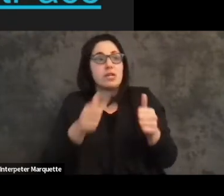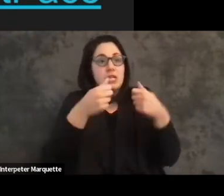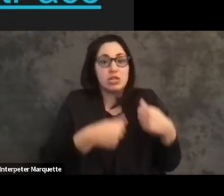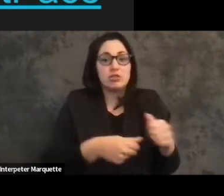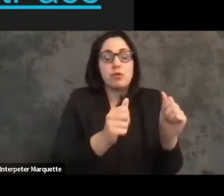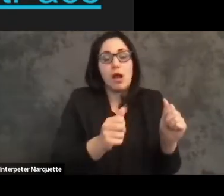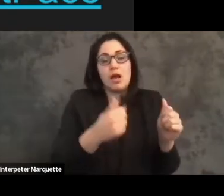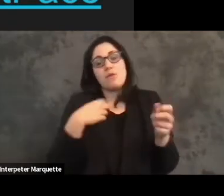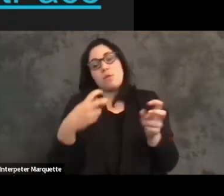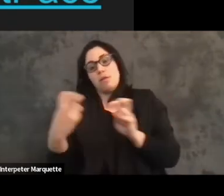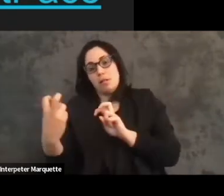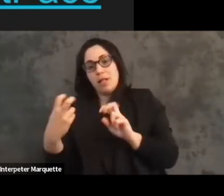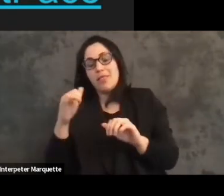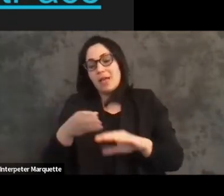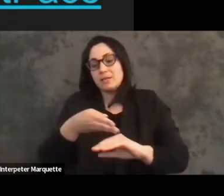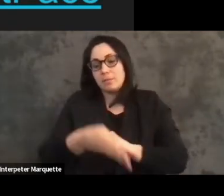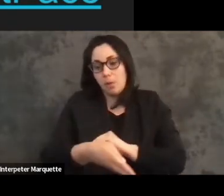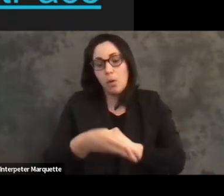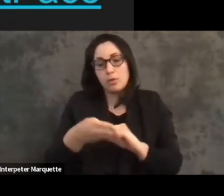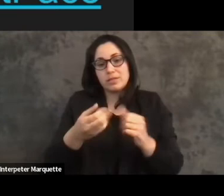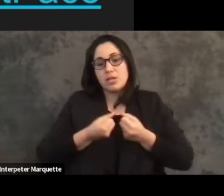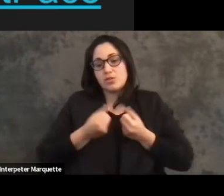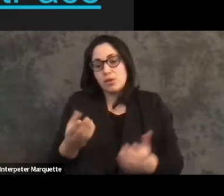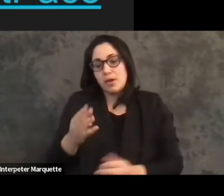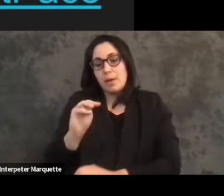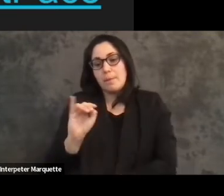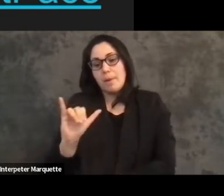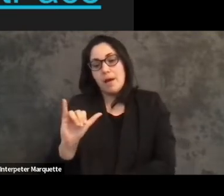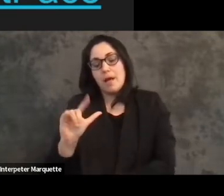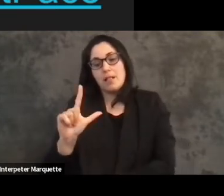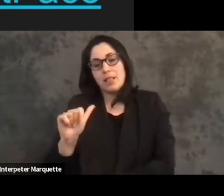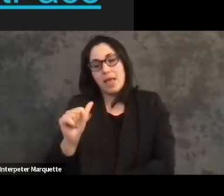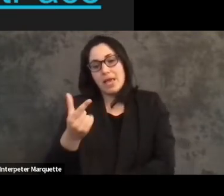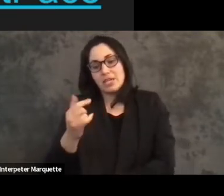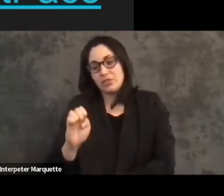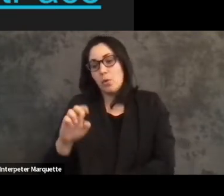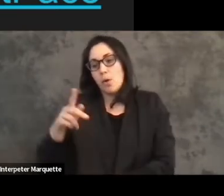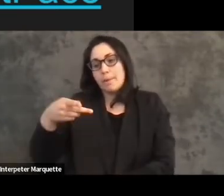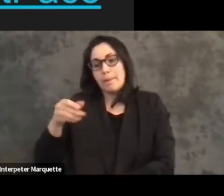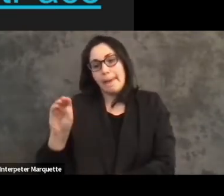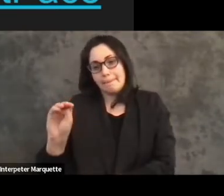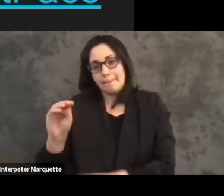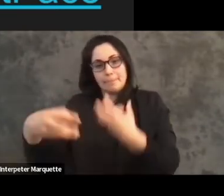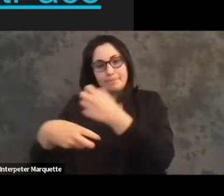two, after emotional, physical or mental efforts that can be post exertional malaise, post